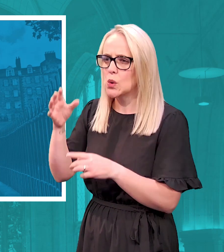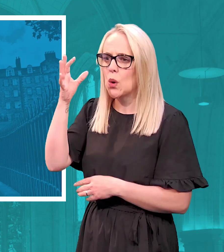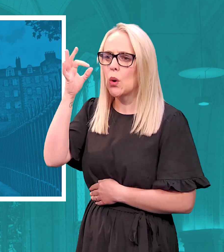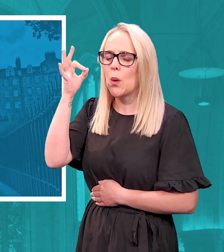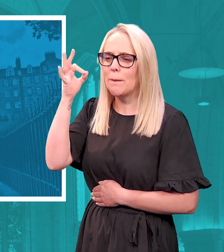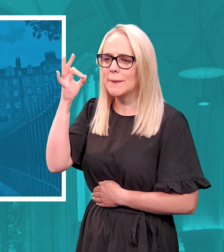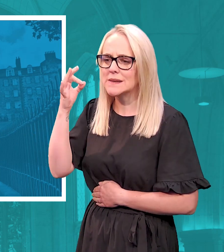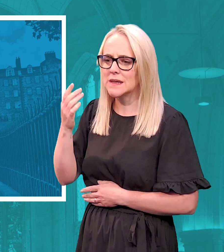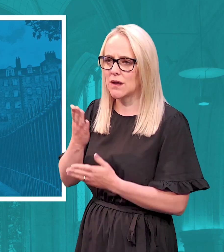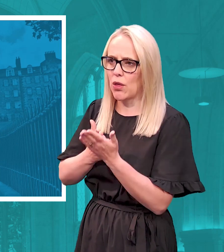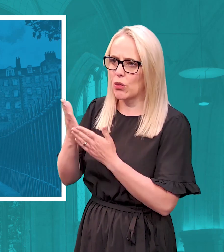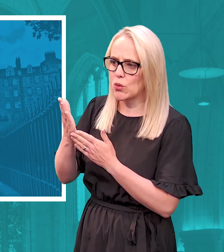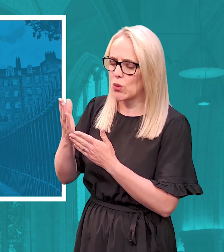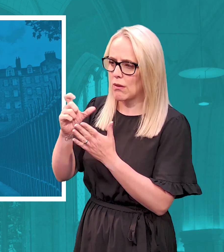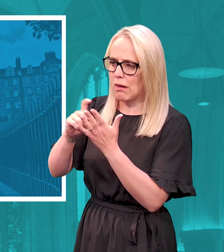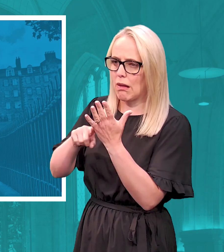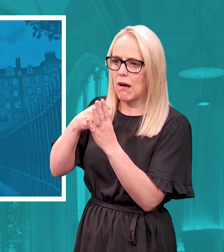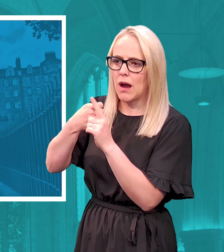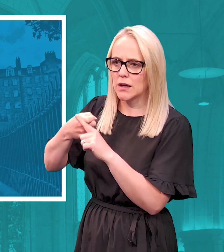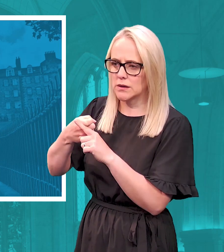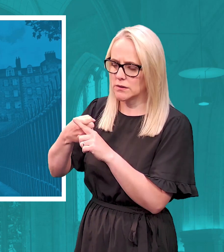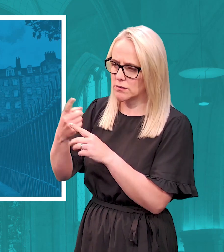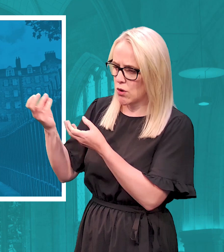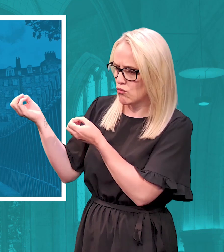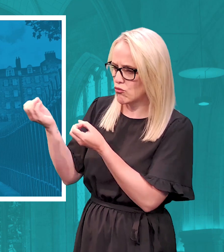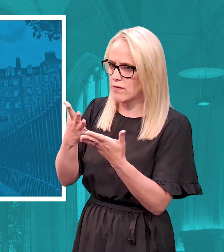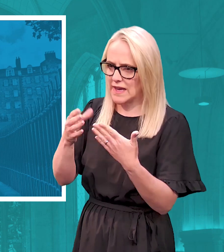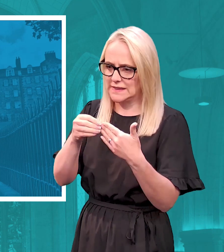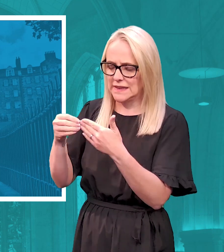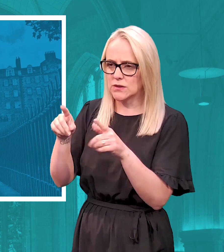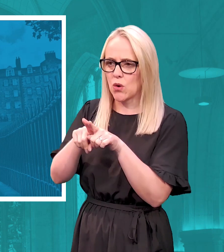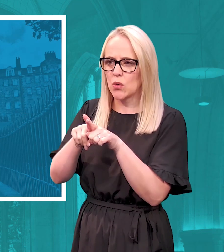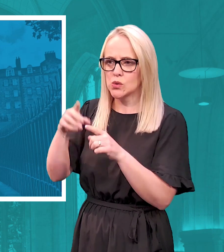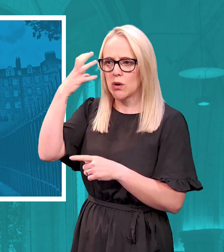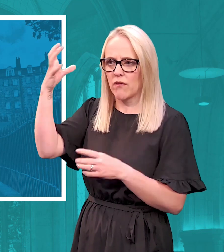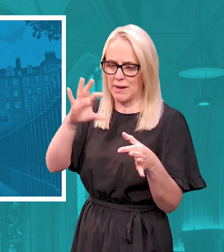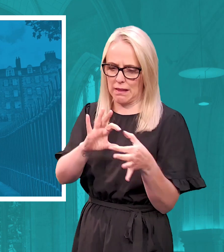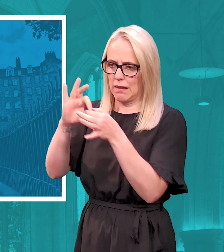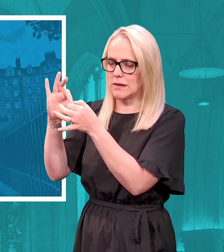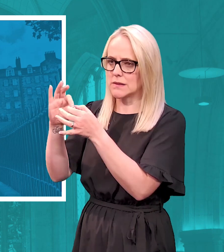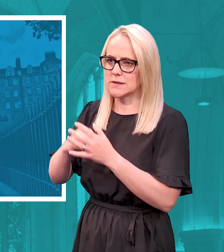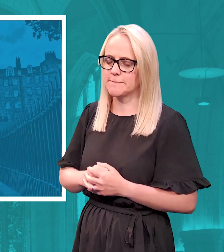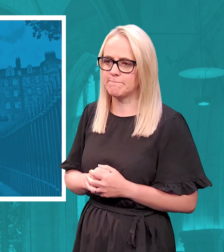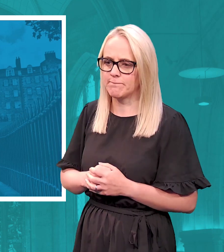who provided the guidance and the links with the government, and to the Trustee's Safe Buildings team